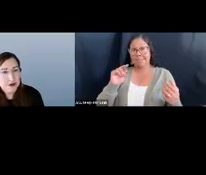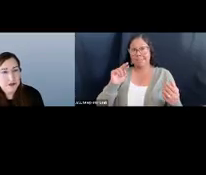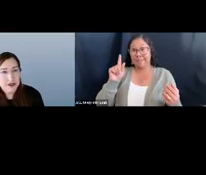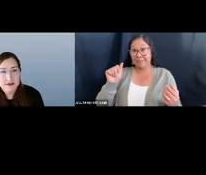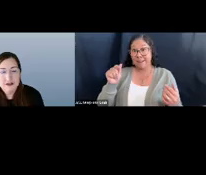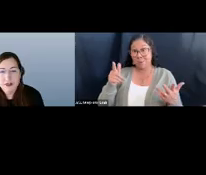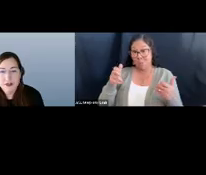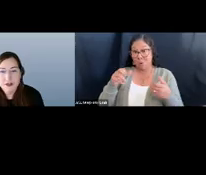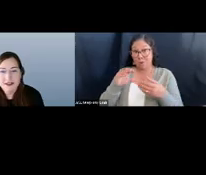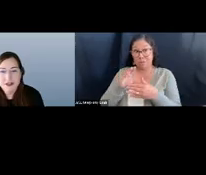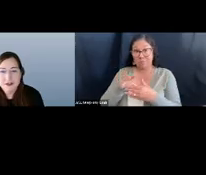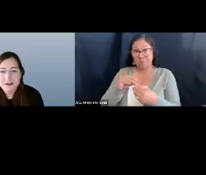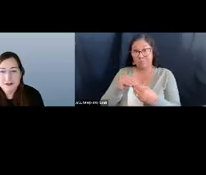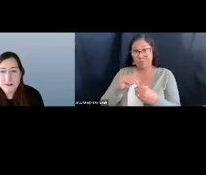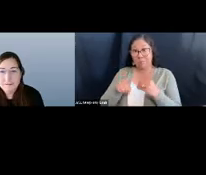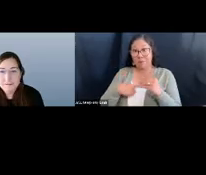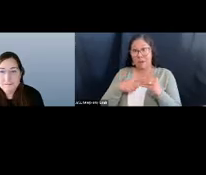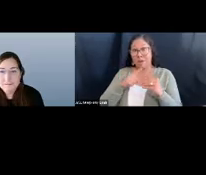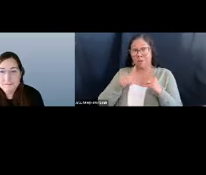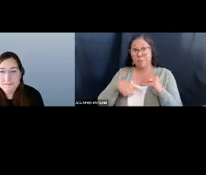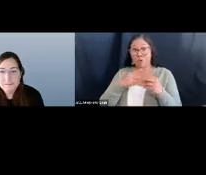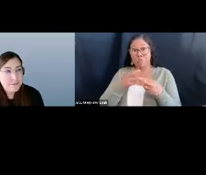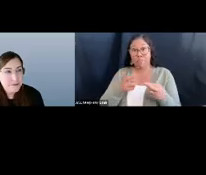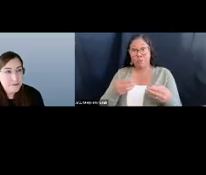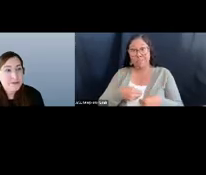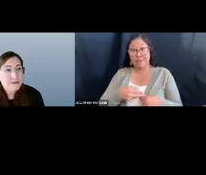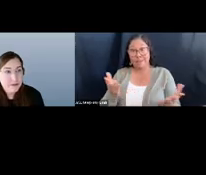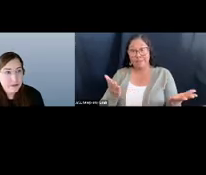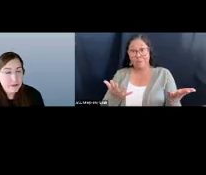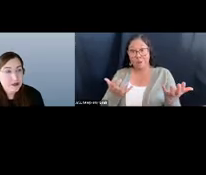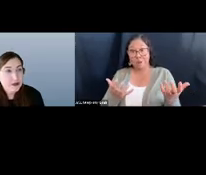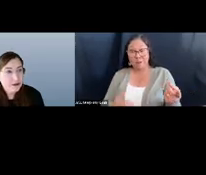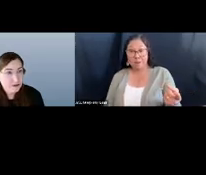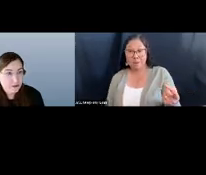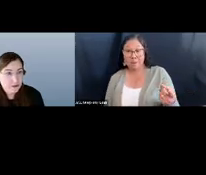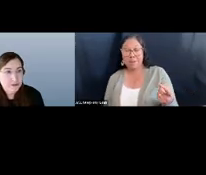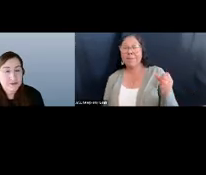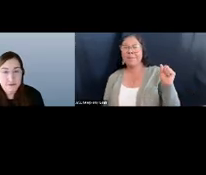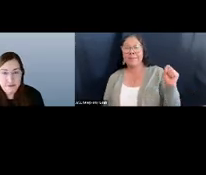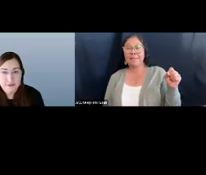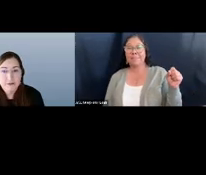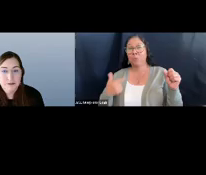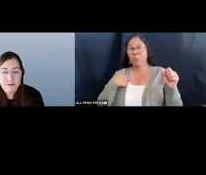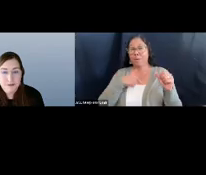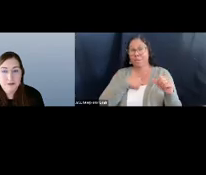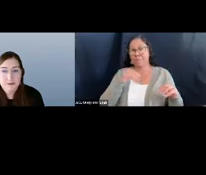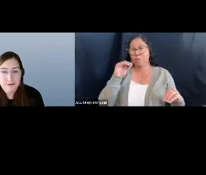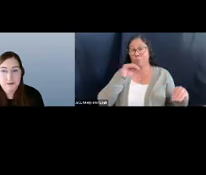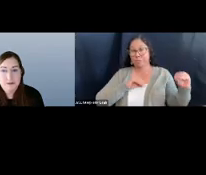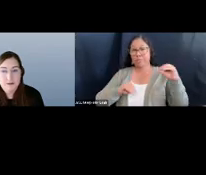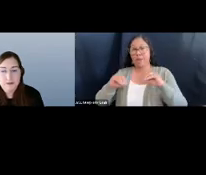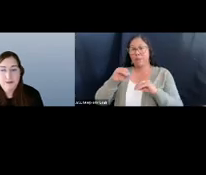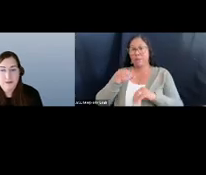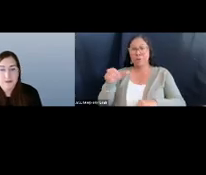few words about the resource handout? Yes, we've put together a powerful compilation